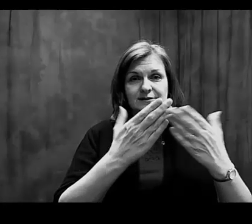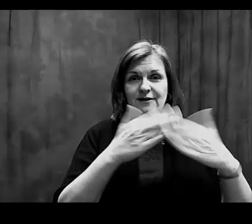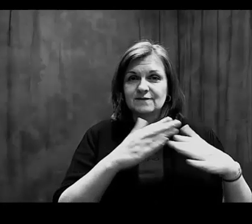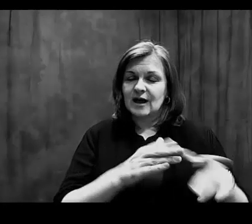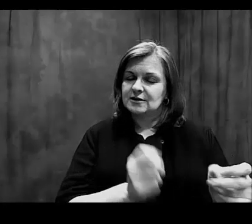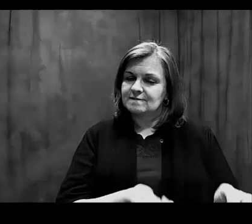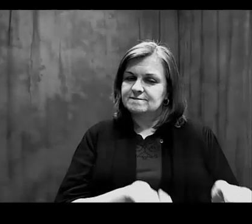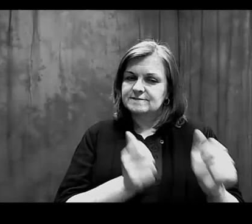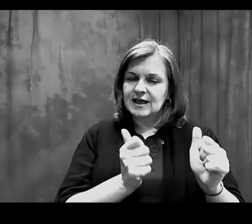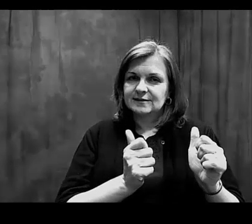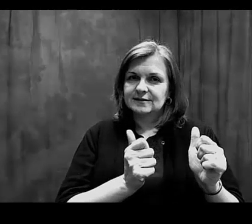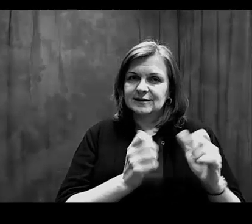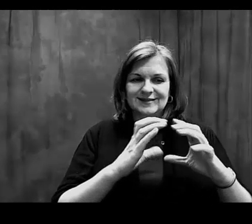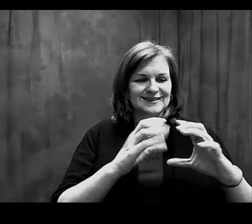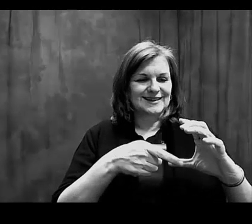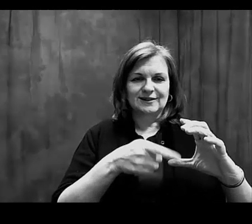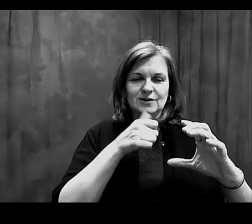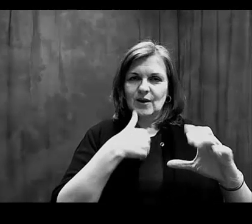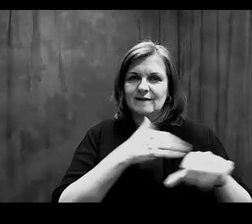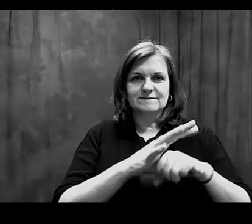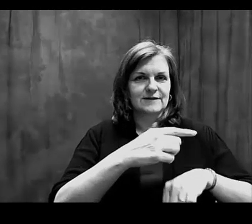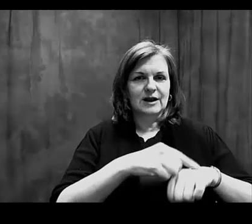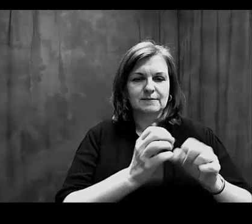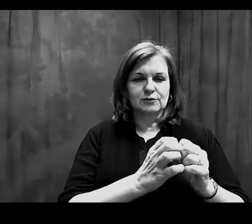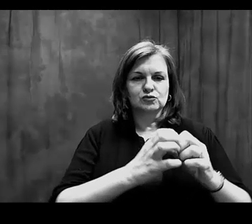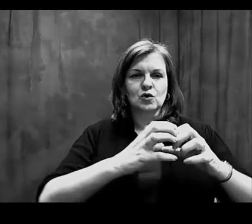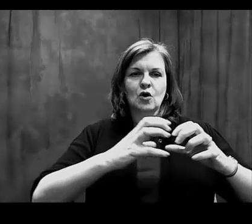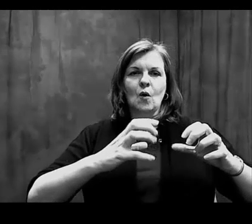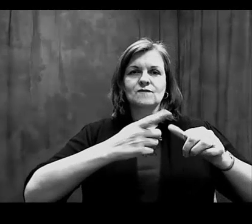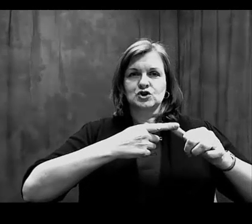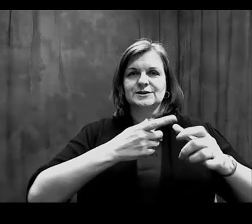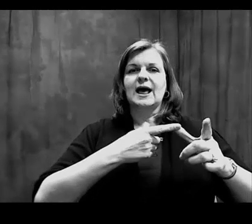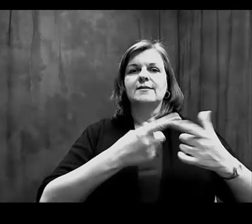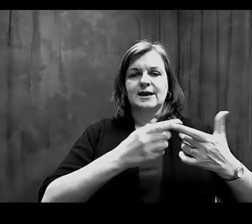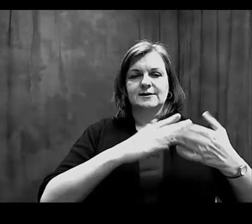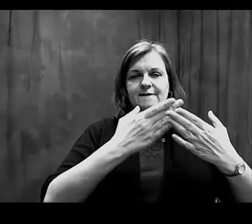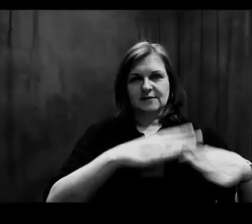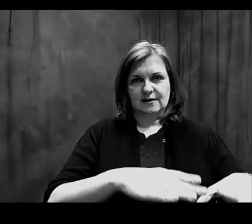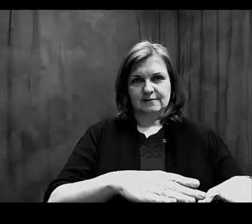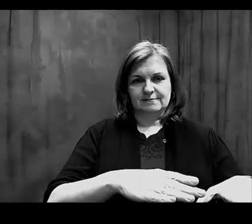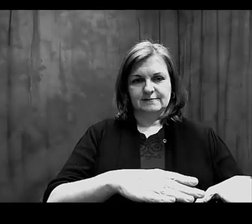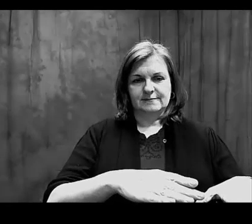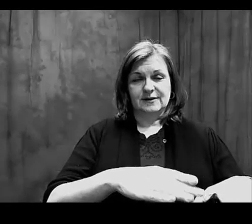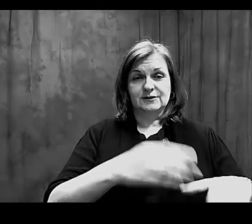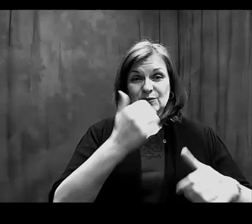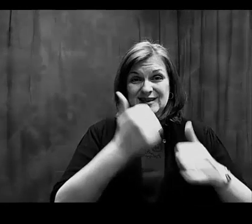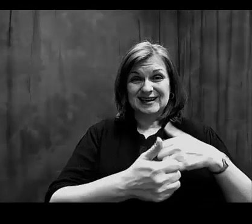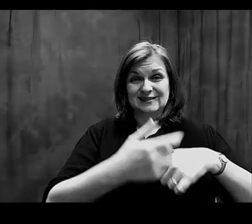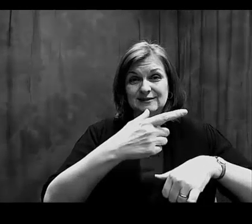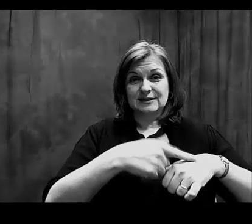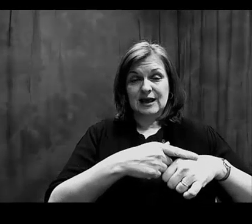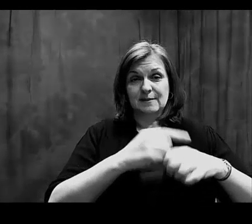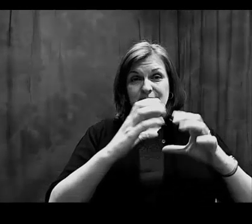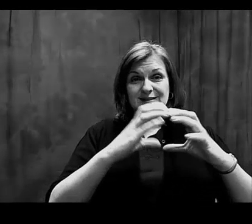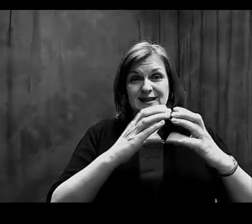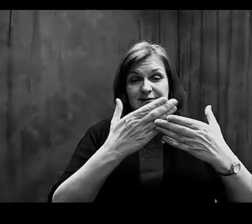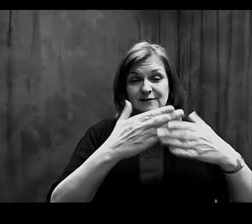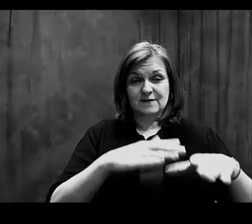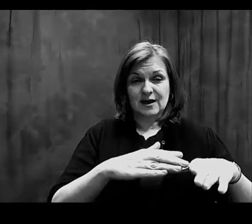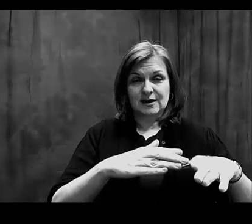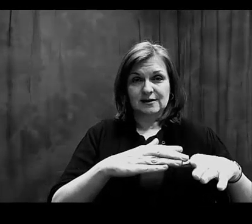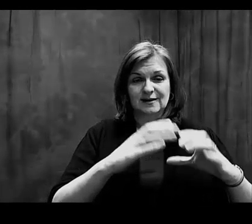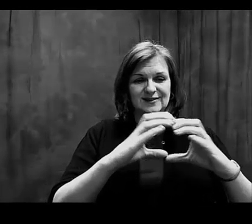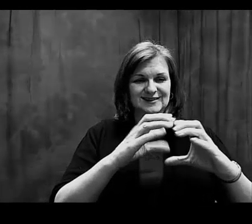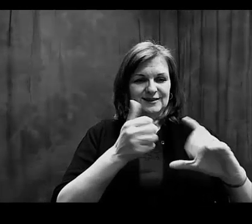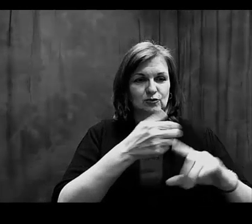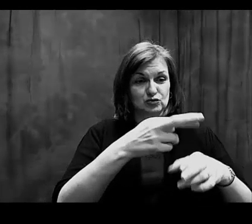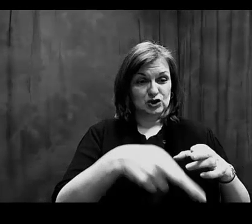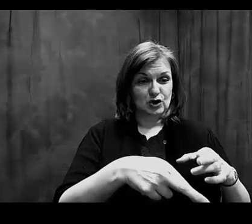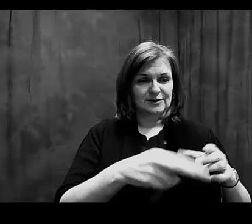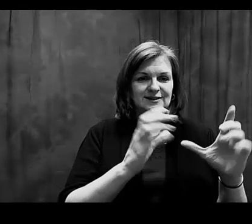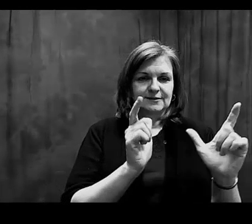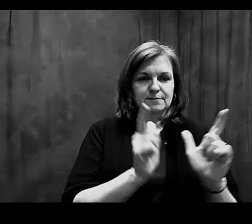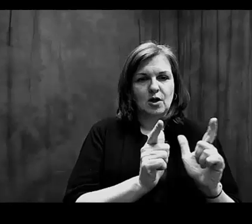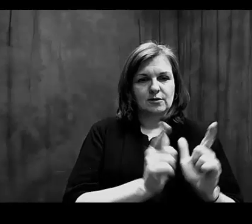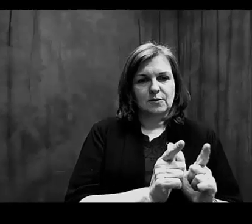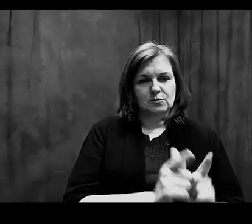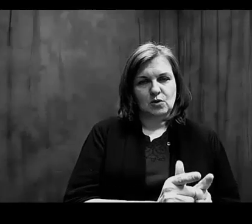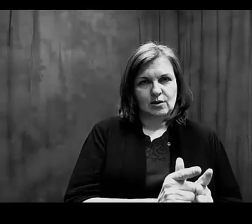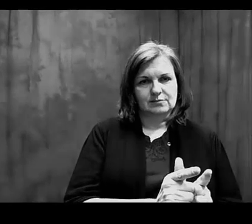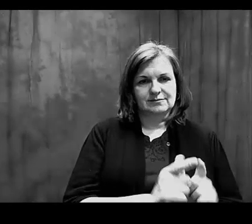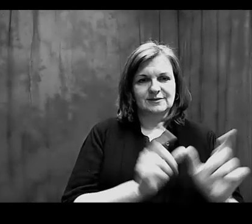this division happens so quickly that the cells don't have time to grow properly in between so with every division the cells get smaller